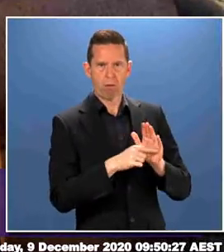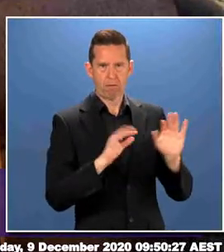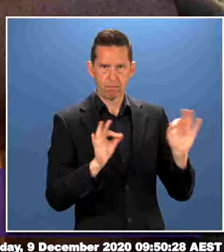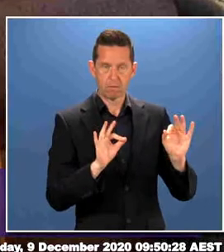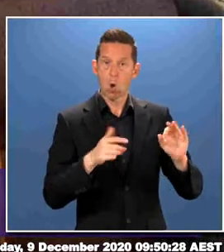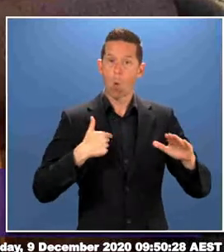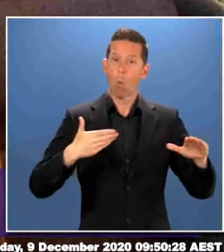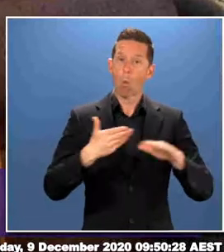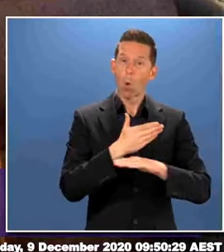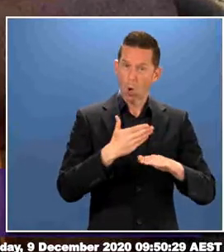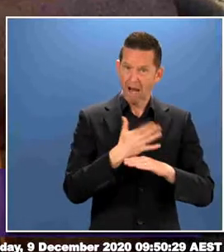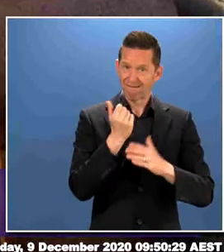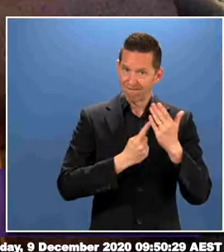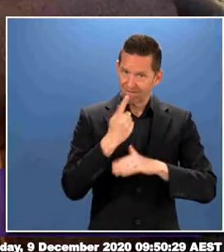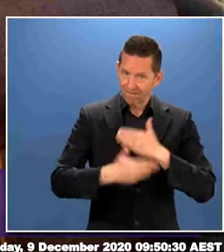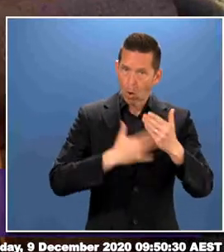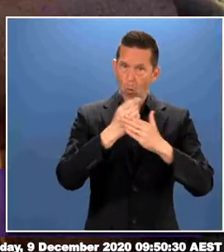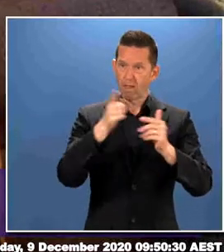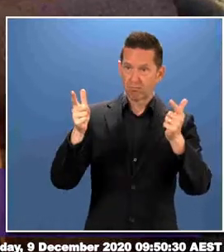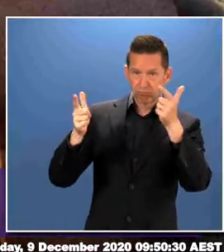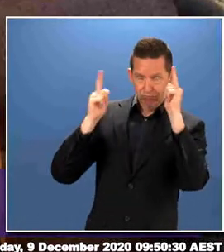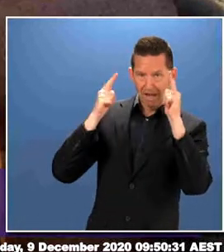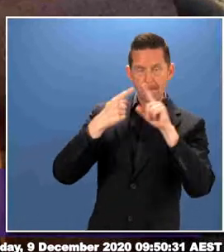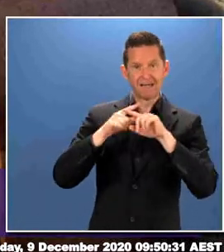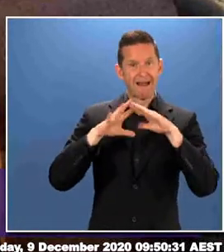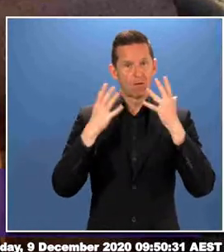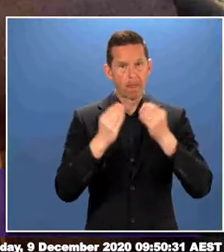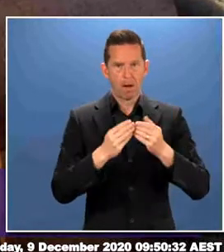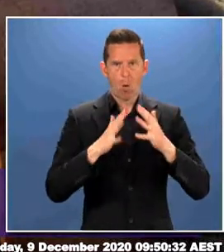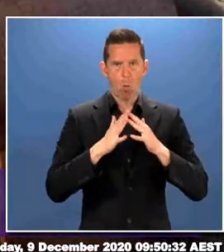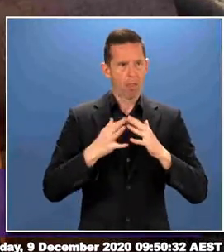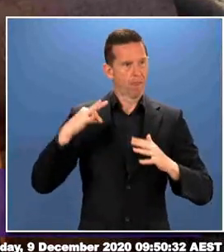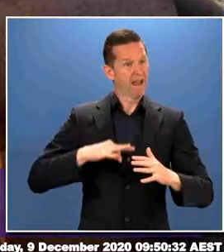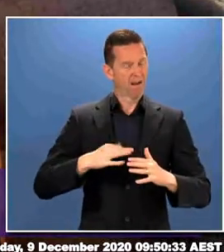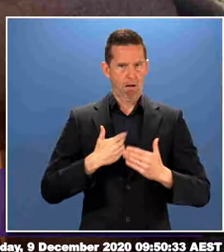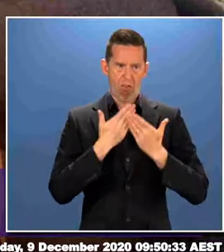employers or the value that I get out of me is intrinsically linked with my disability.